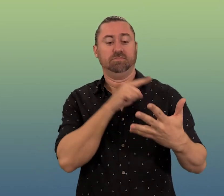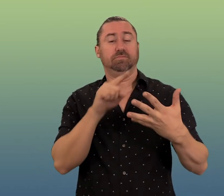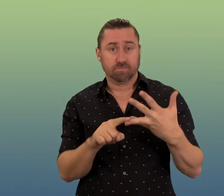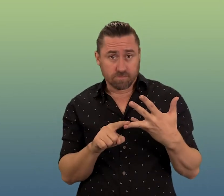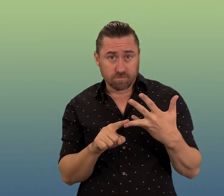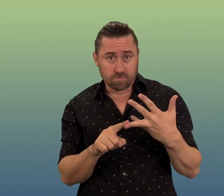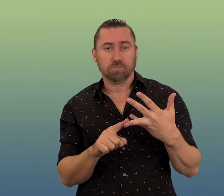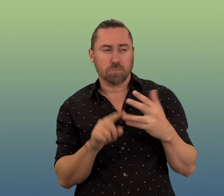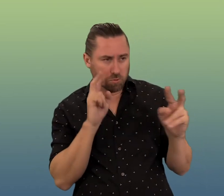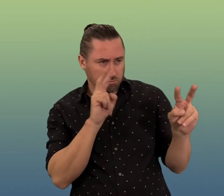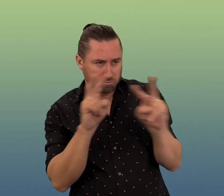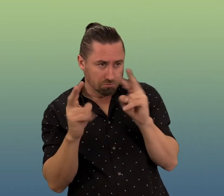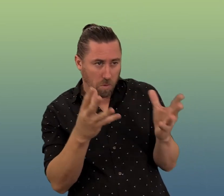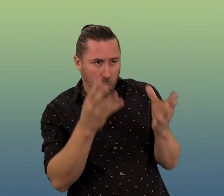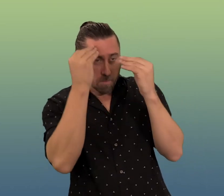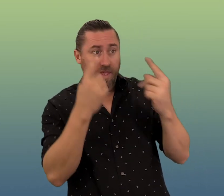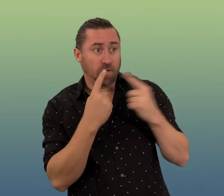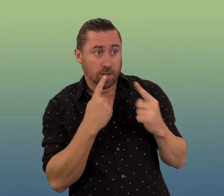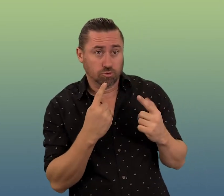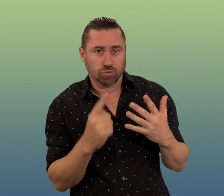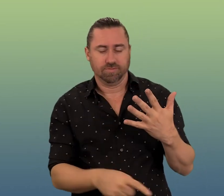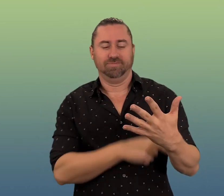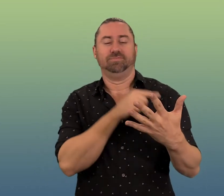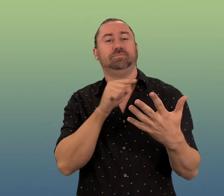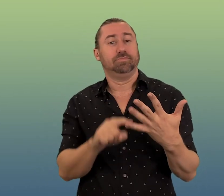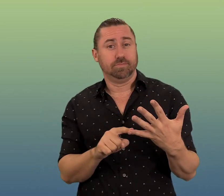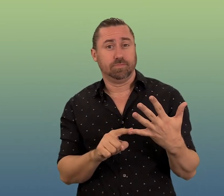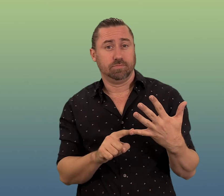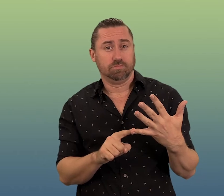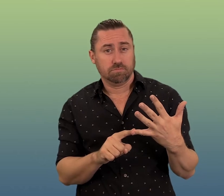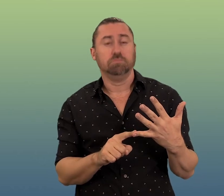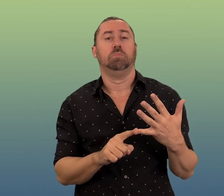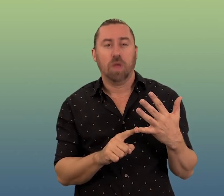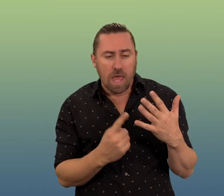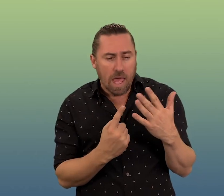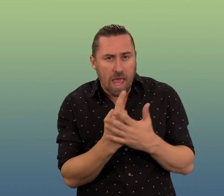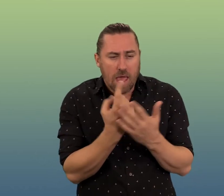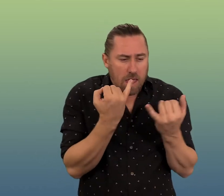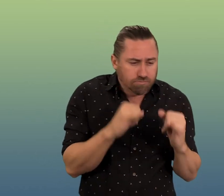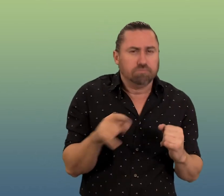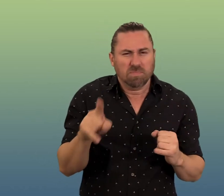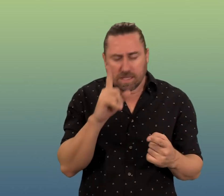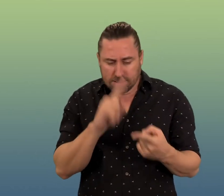Principle four, perceptible information. Principle five, tolerance for error.